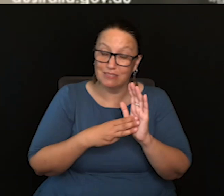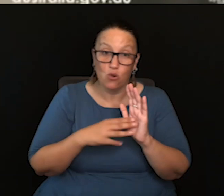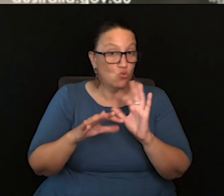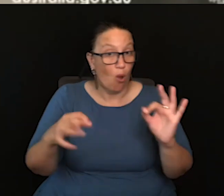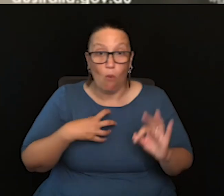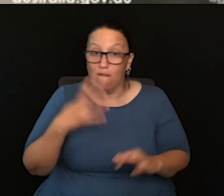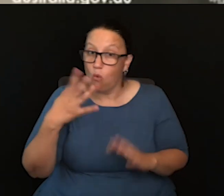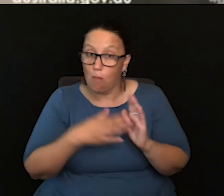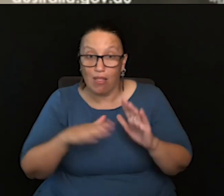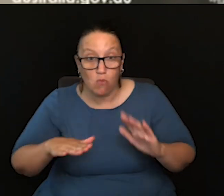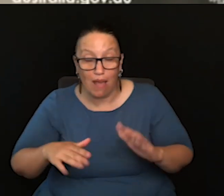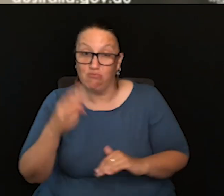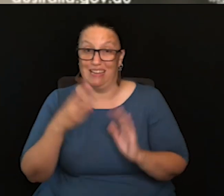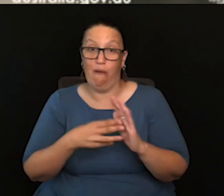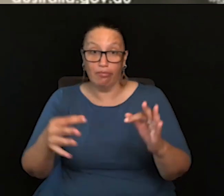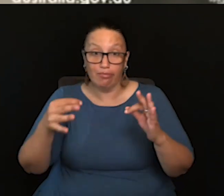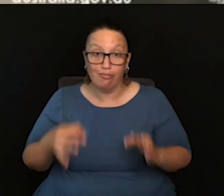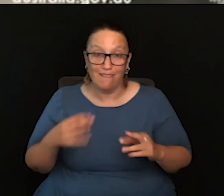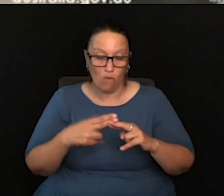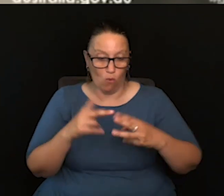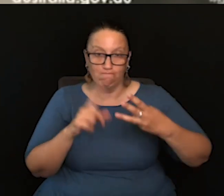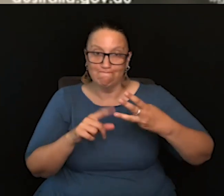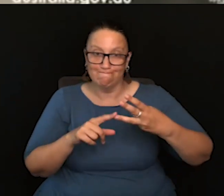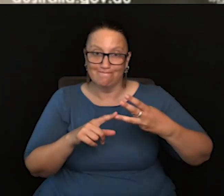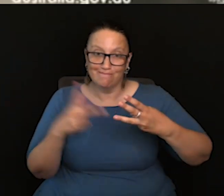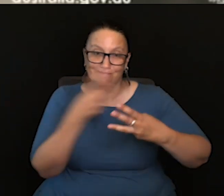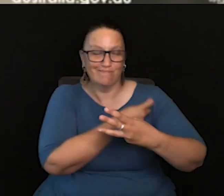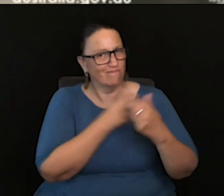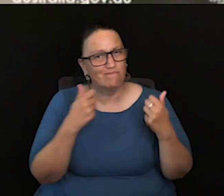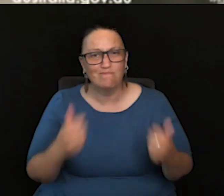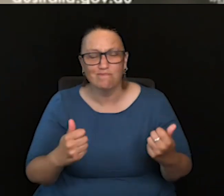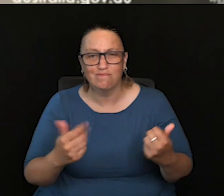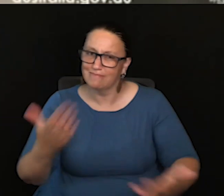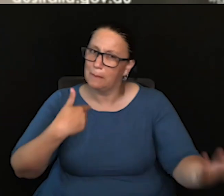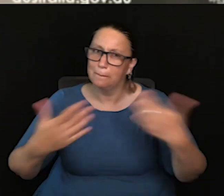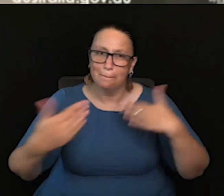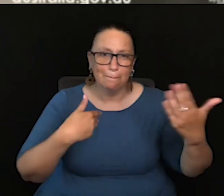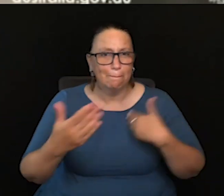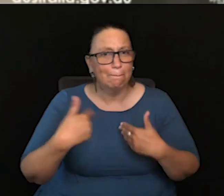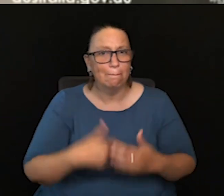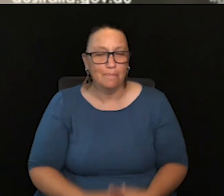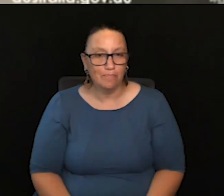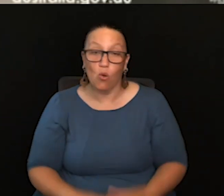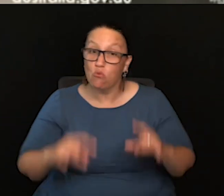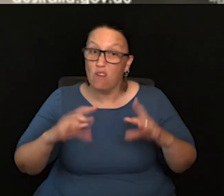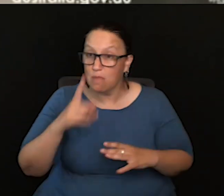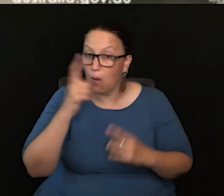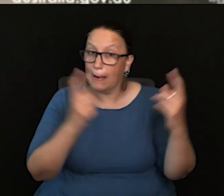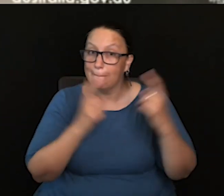as of today on the 3 month basis since people have had their second doses. So, Australians have been coming forward.